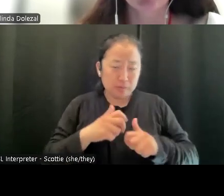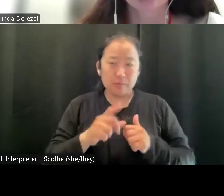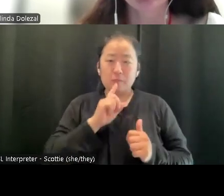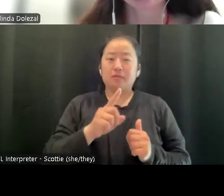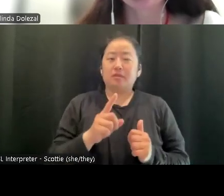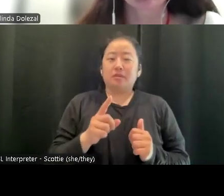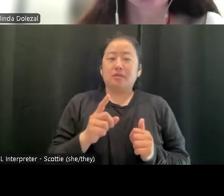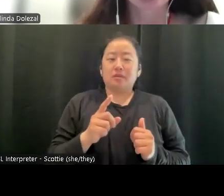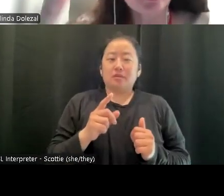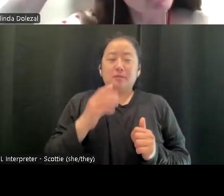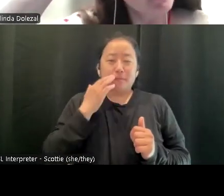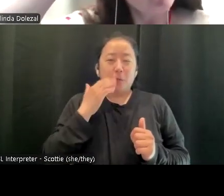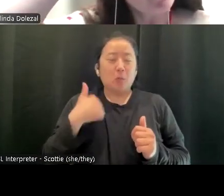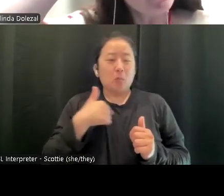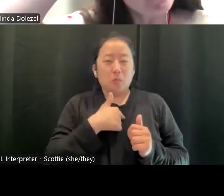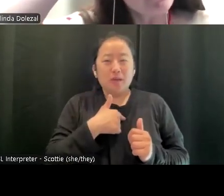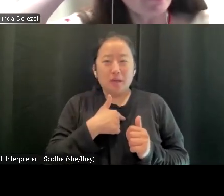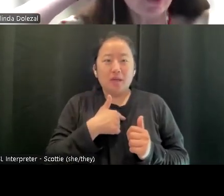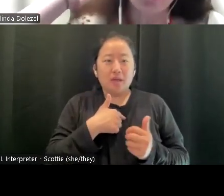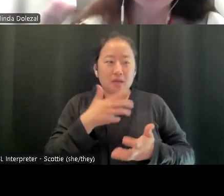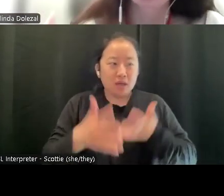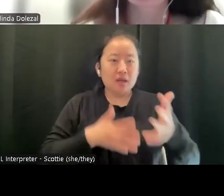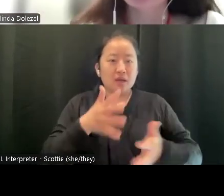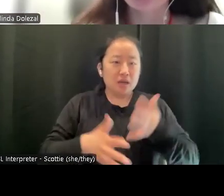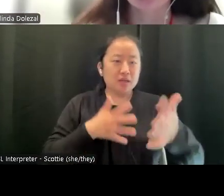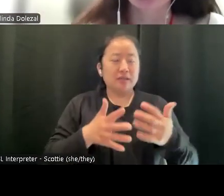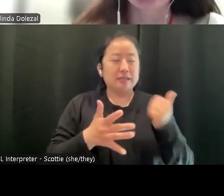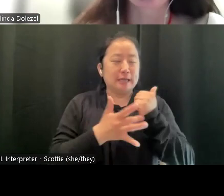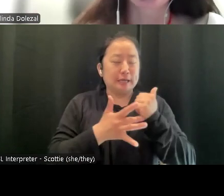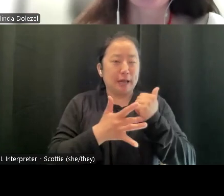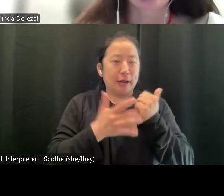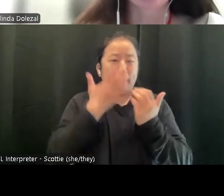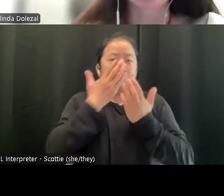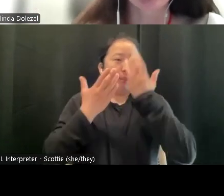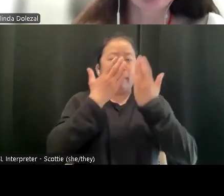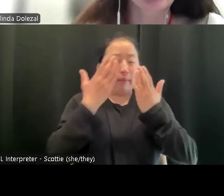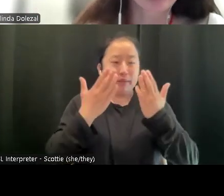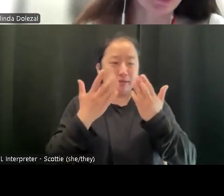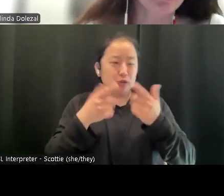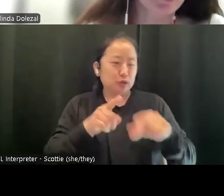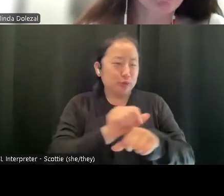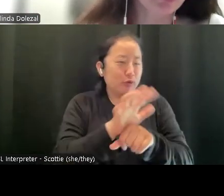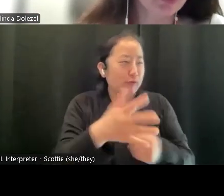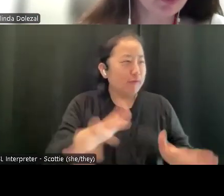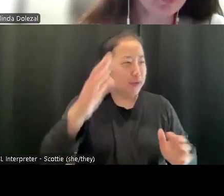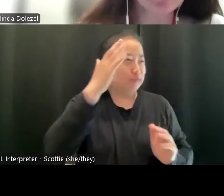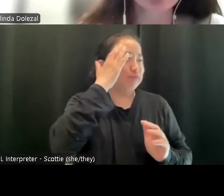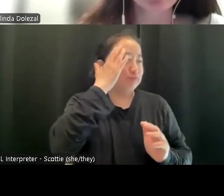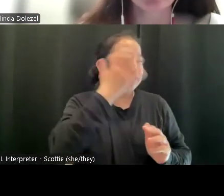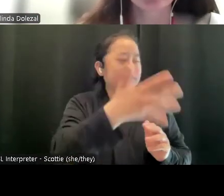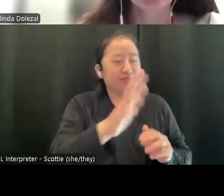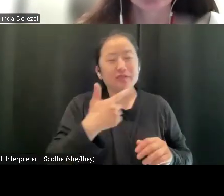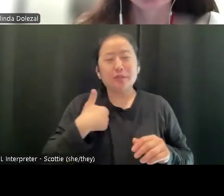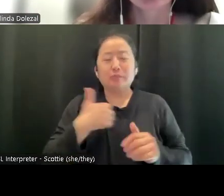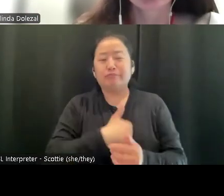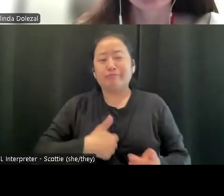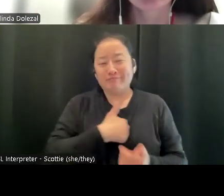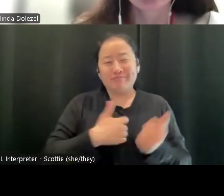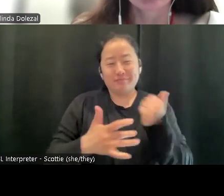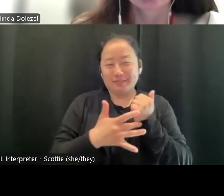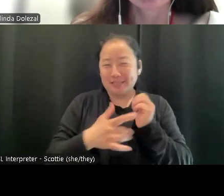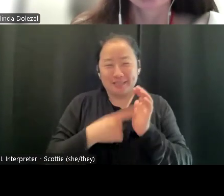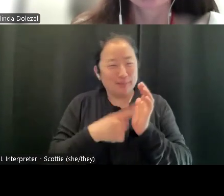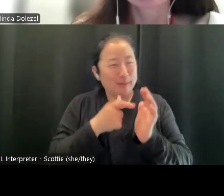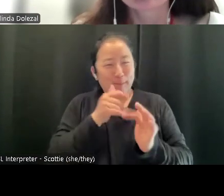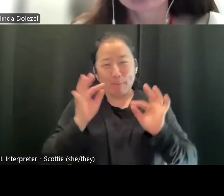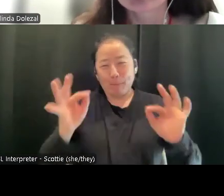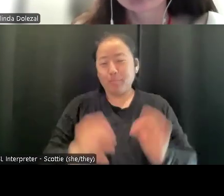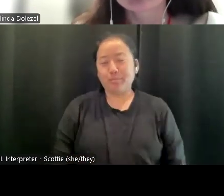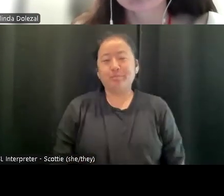COVID, I think, you know, apologies for technology being a bit of a pain sometimes.